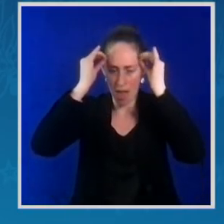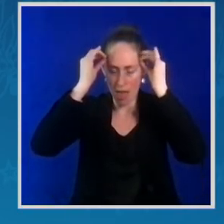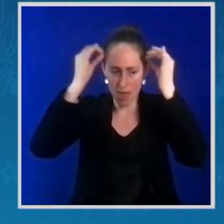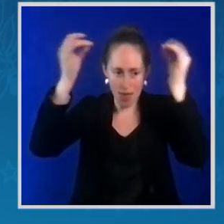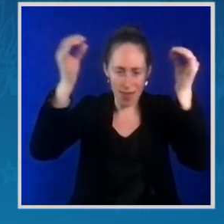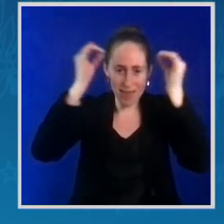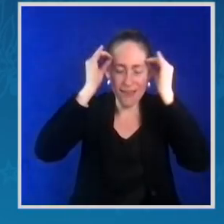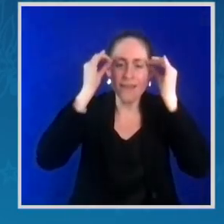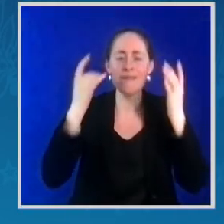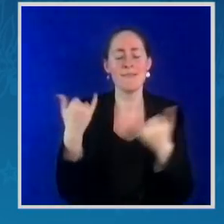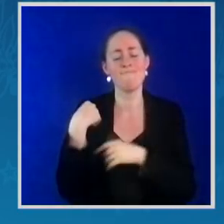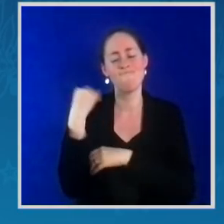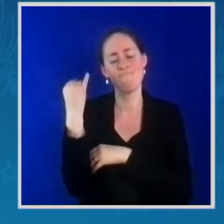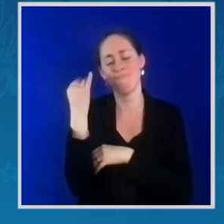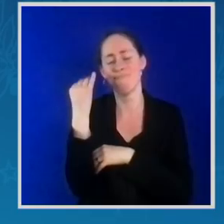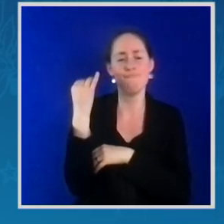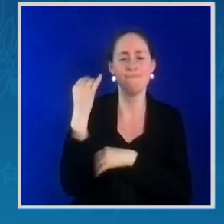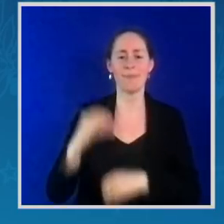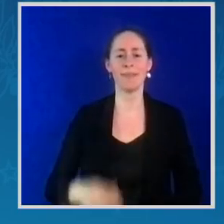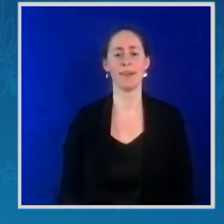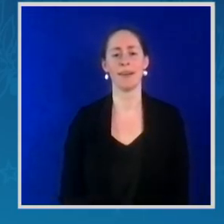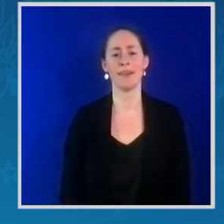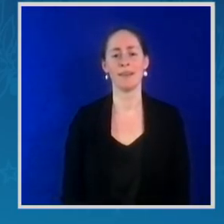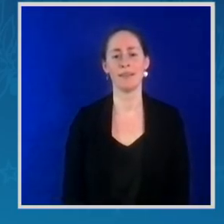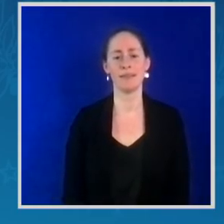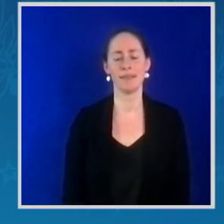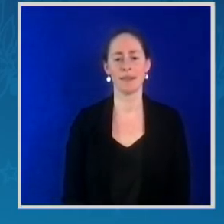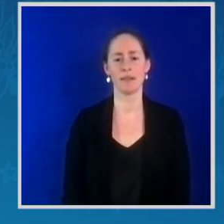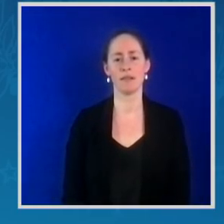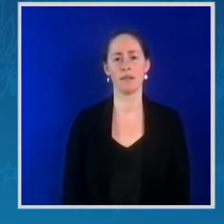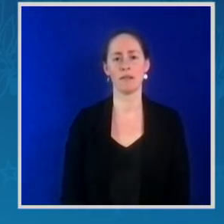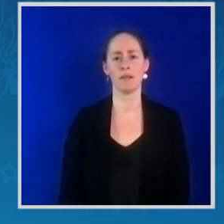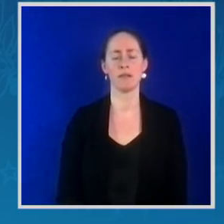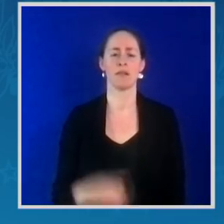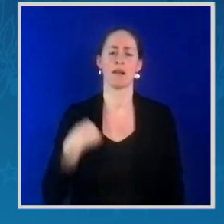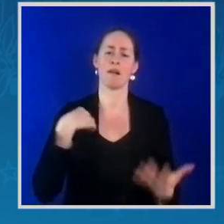because that is in your portfolio and there is a lot of news on it while you've been away.